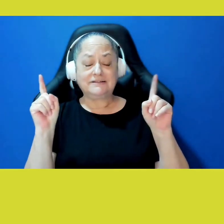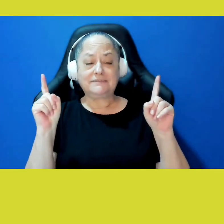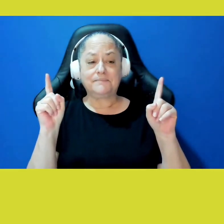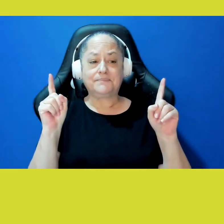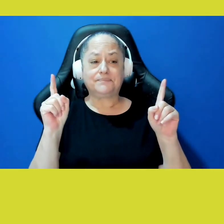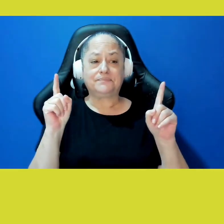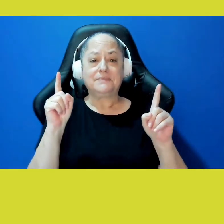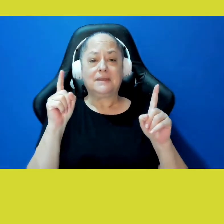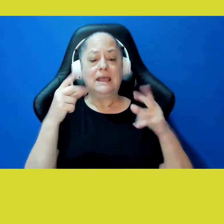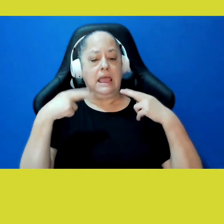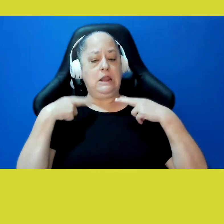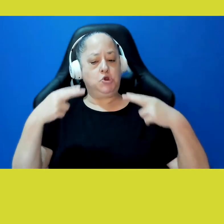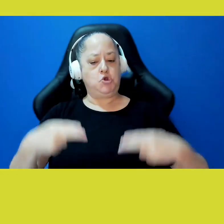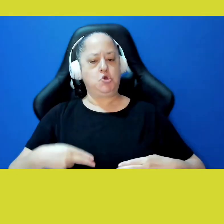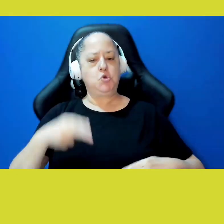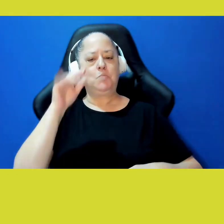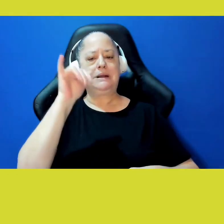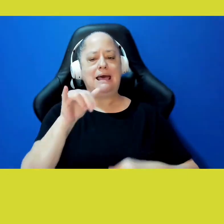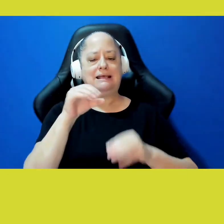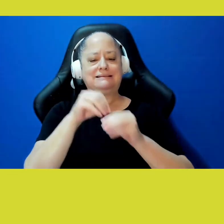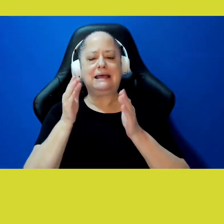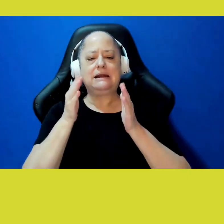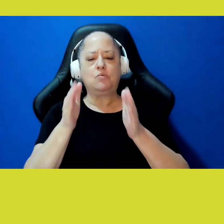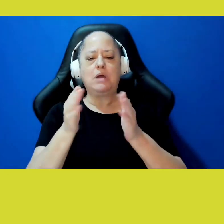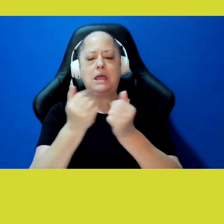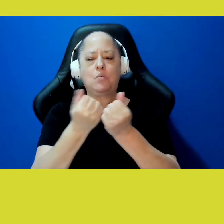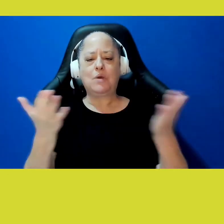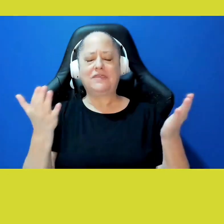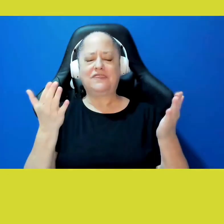humanize it in a way without kind of getting into the the